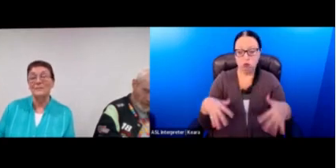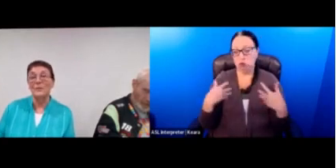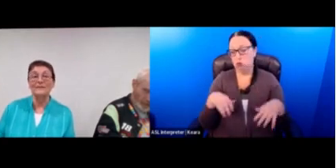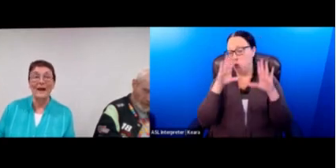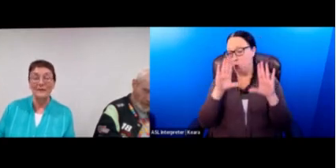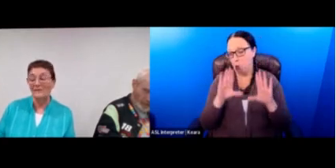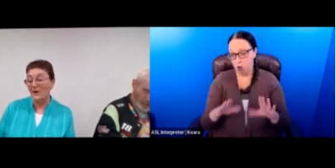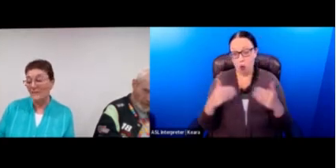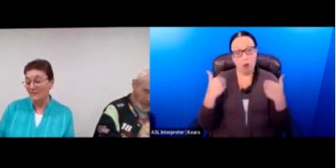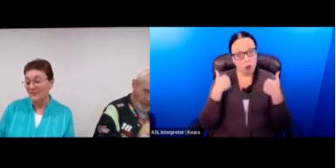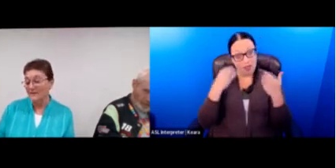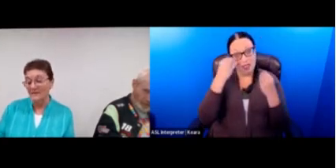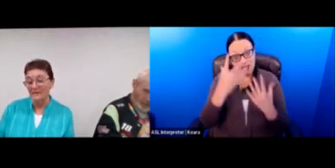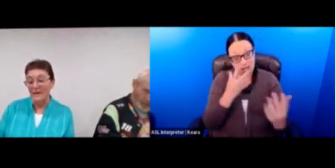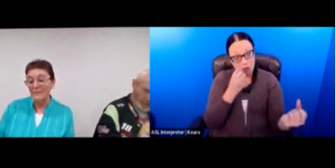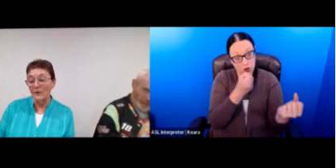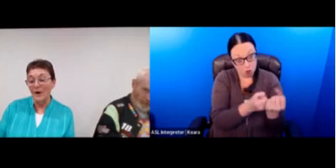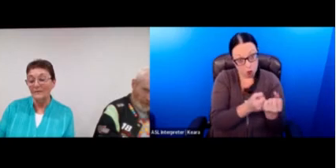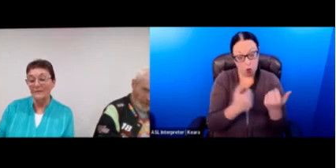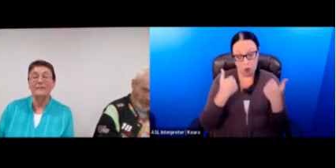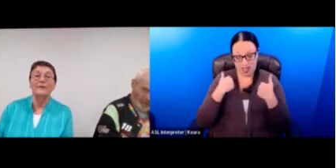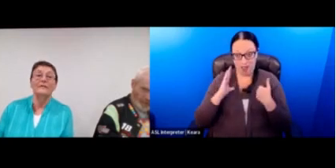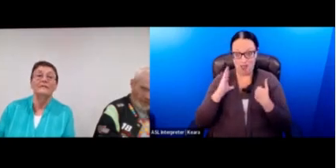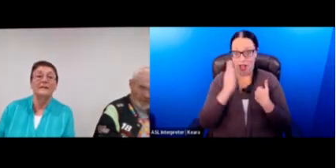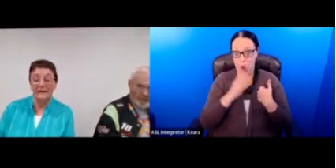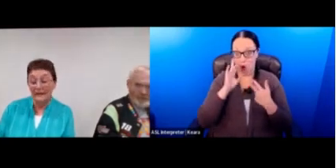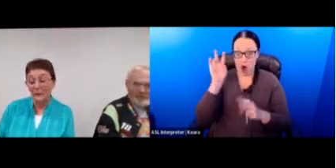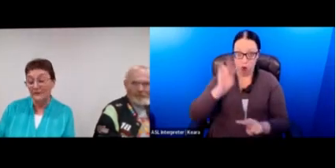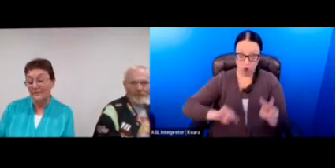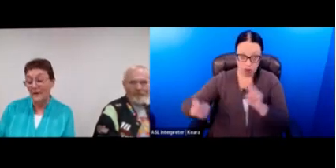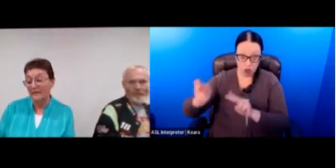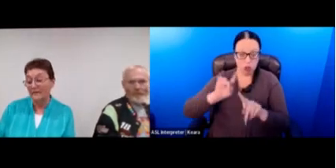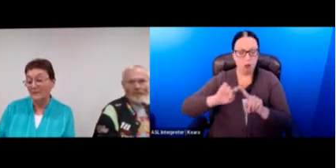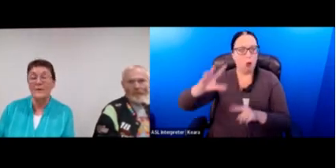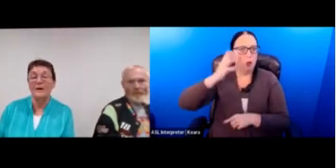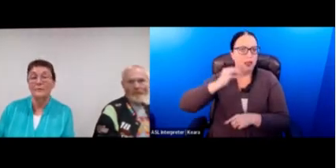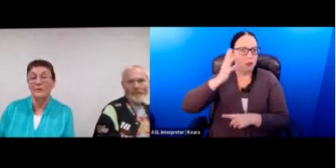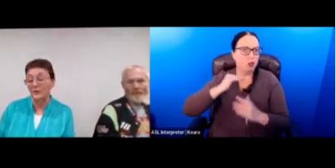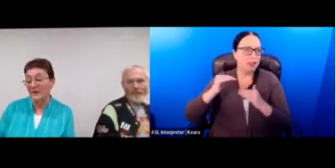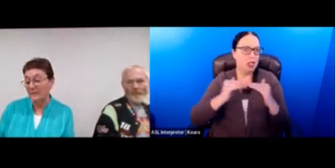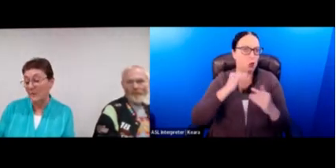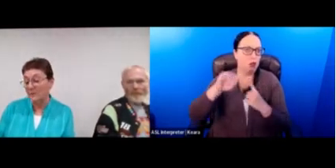support that we have our observations, but we're also experiencing an equally positive response with our direct support